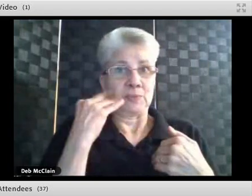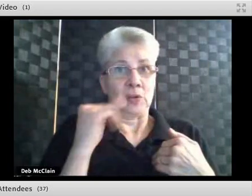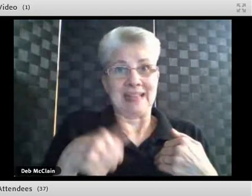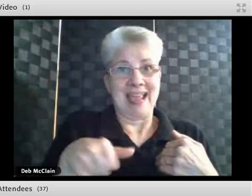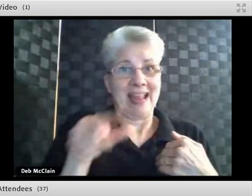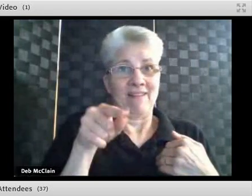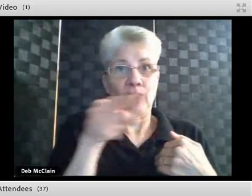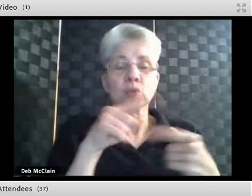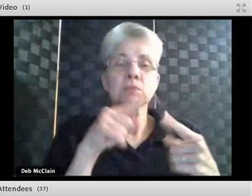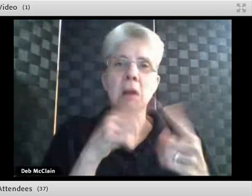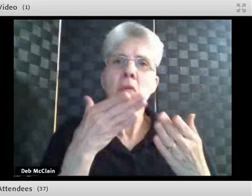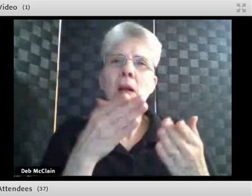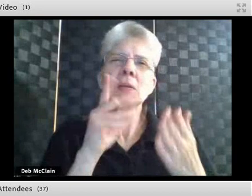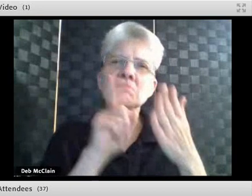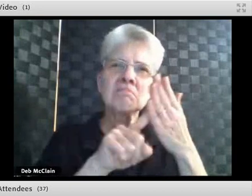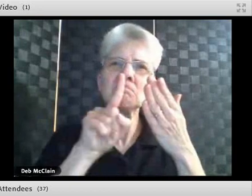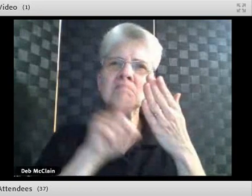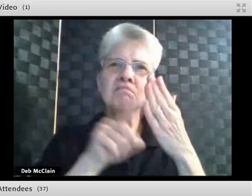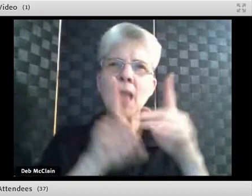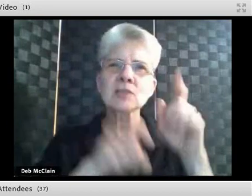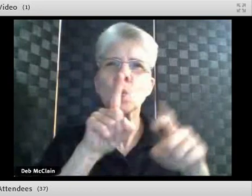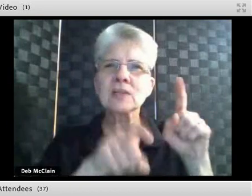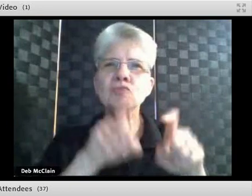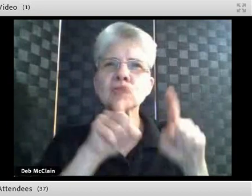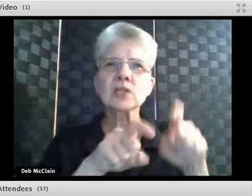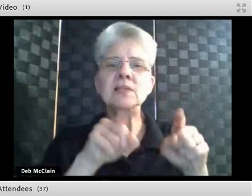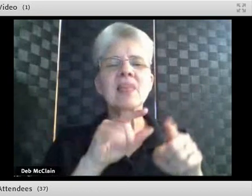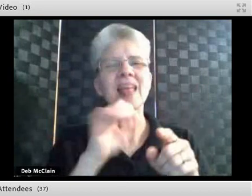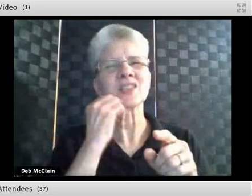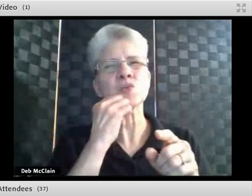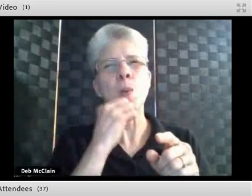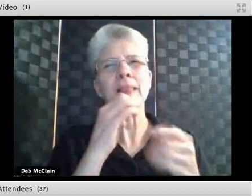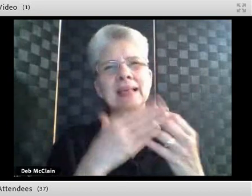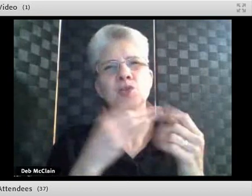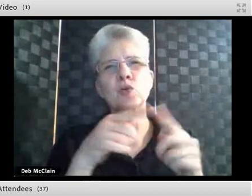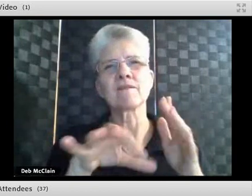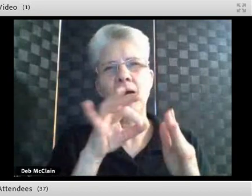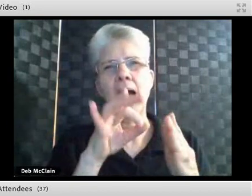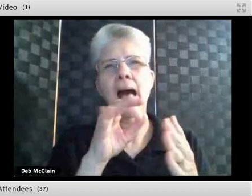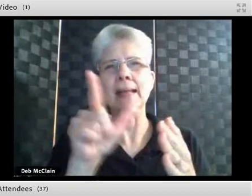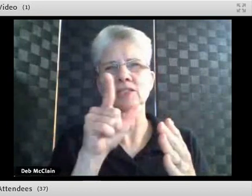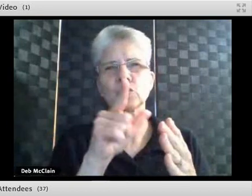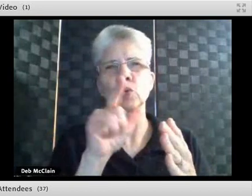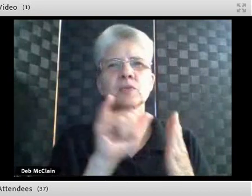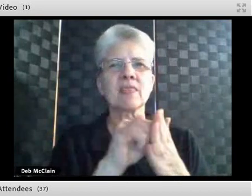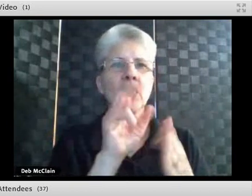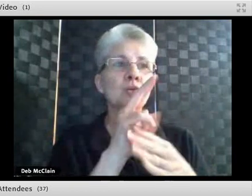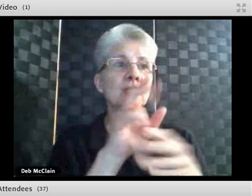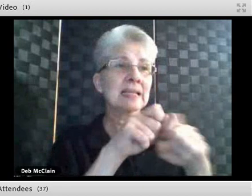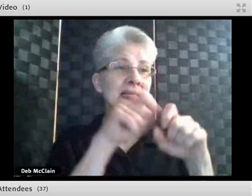but I would recommend sort of just digging and asking questions. It's usually pretty easy to find institutions that are using certain systems if there's one